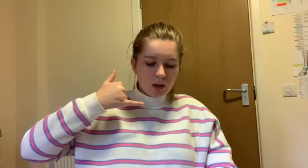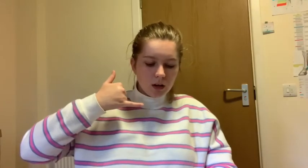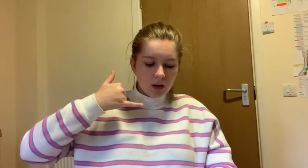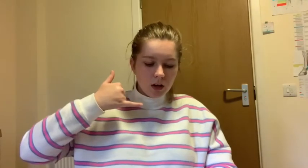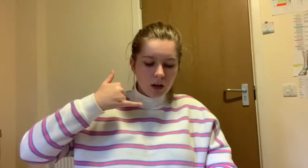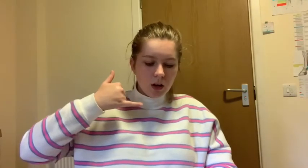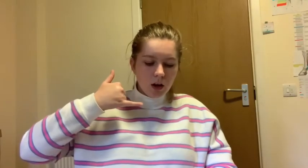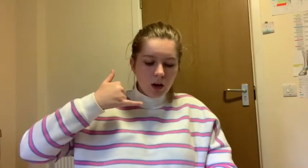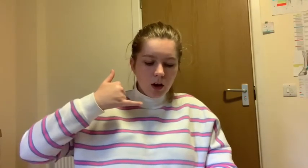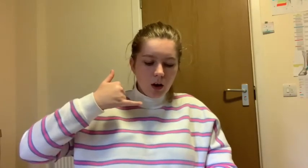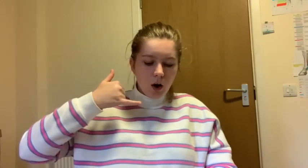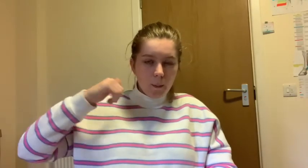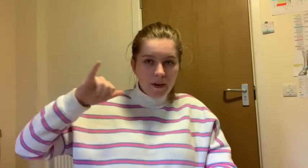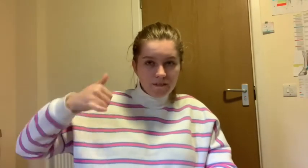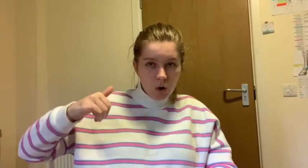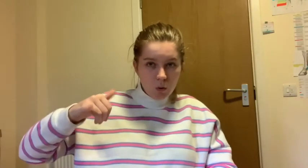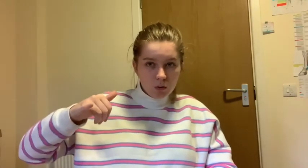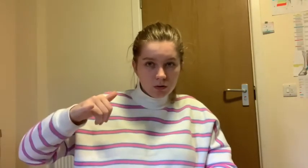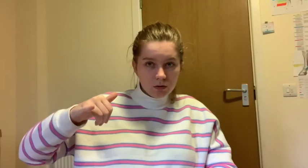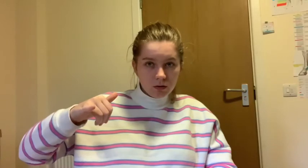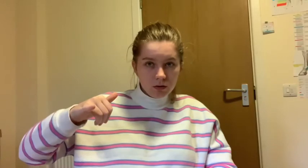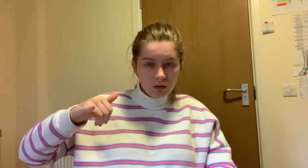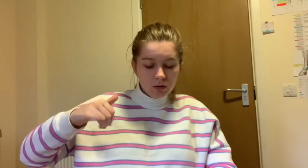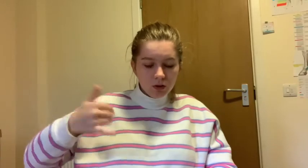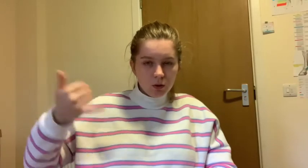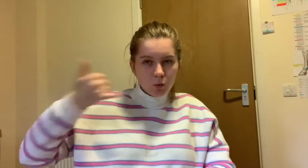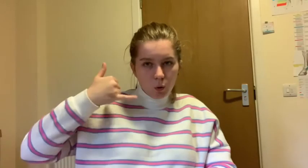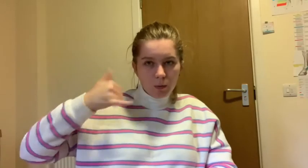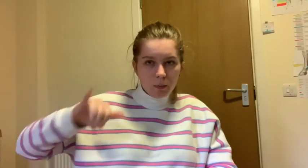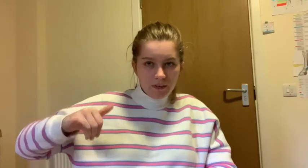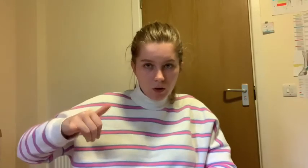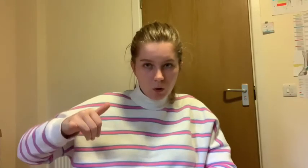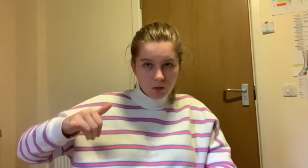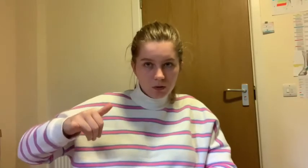"On my phone", so "Call me on my phone".